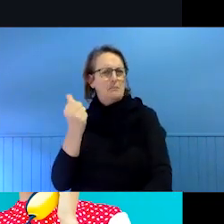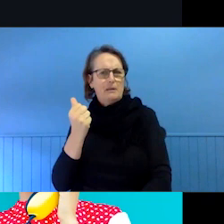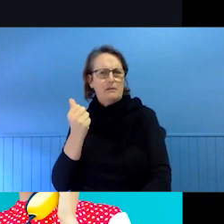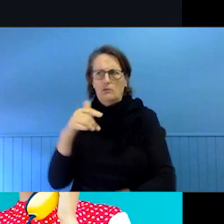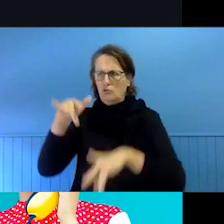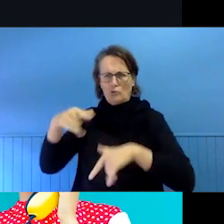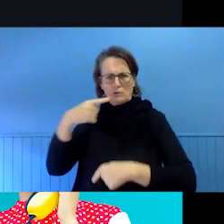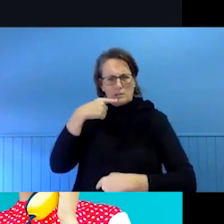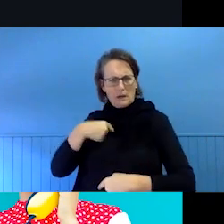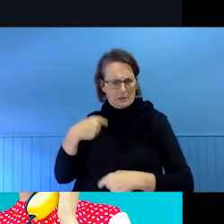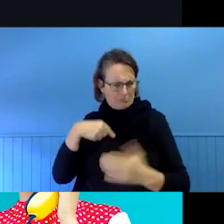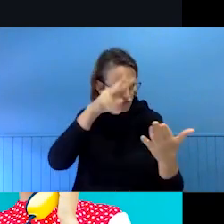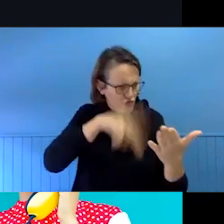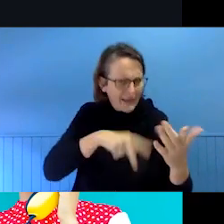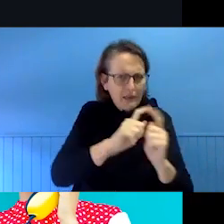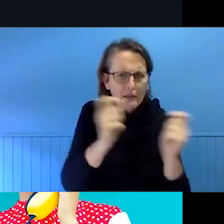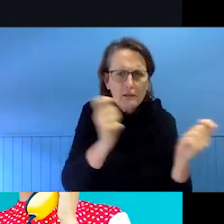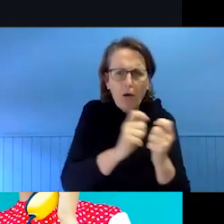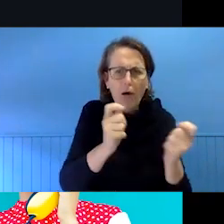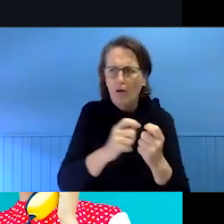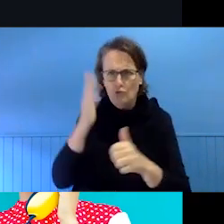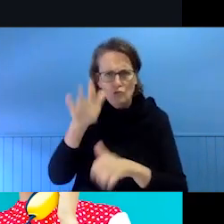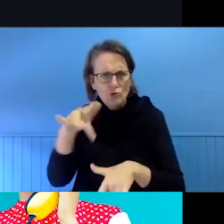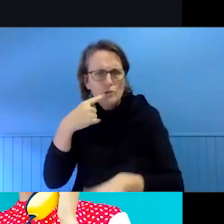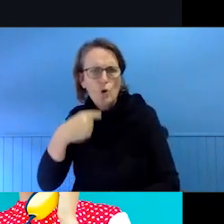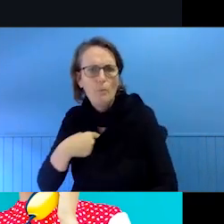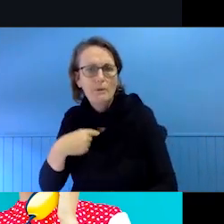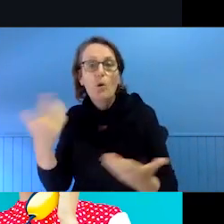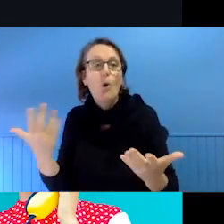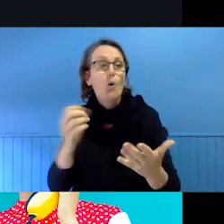that information. Or - you have put something on Facebook saying, a